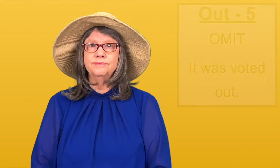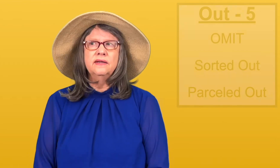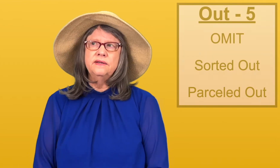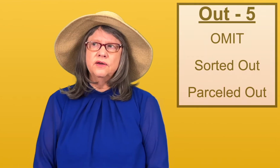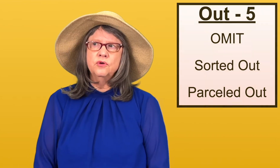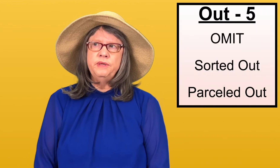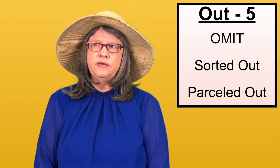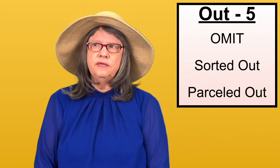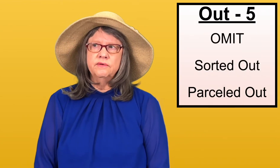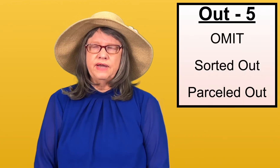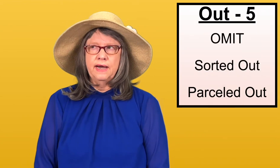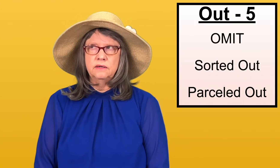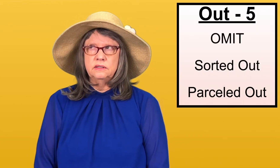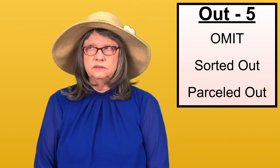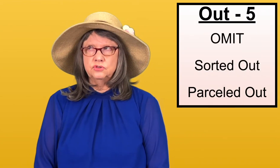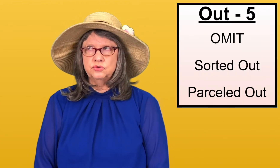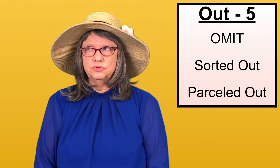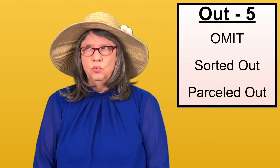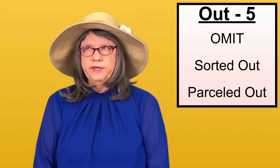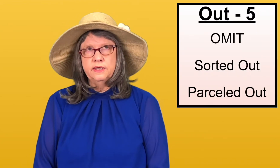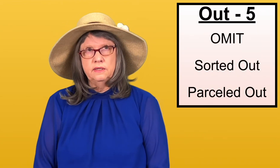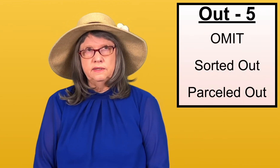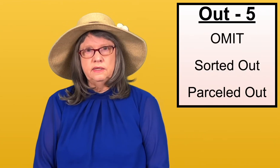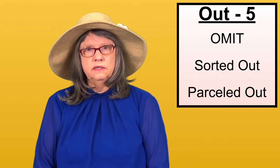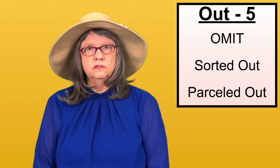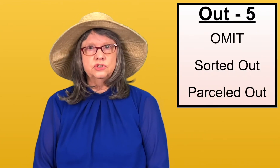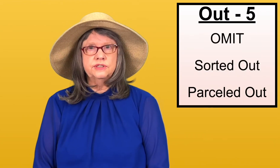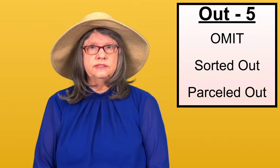And another meaning of "out" is when the English sentence